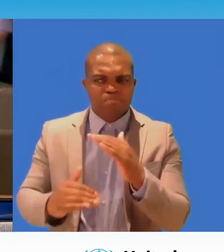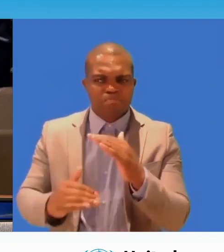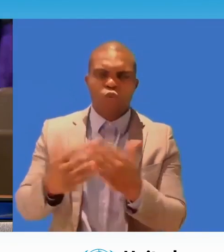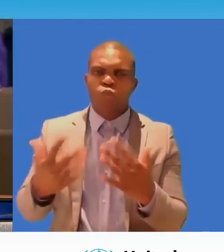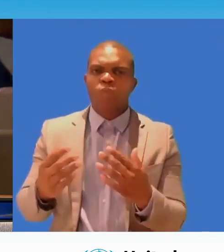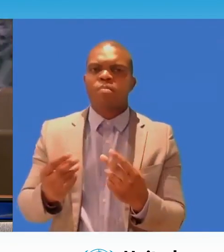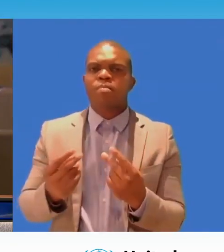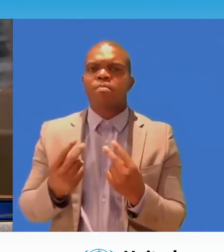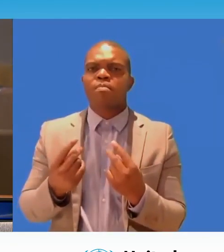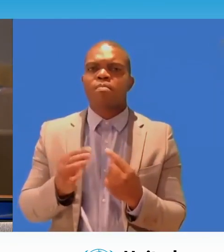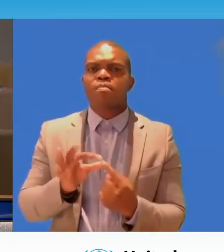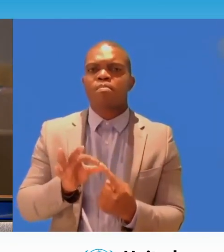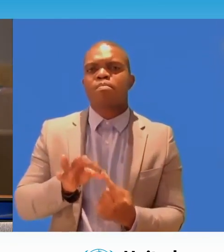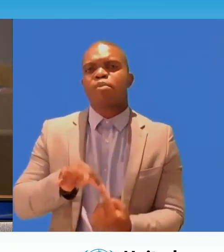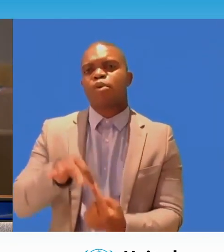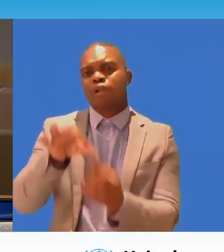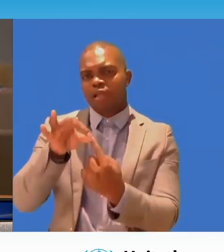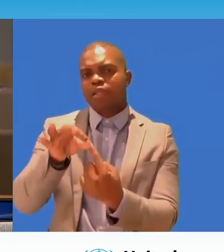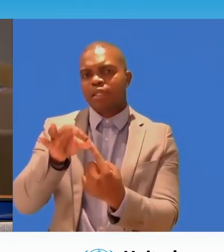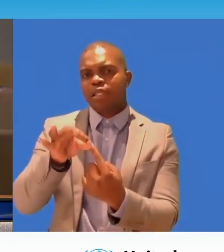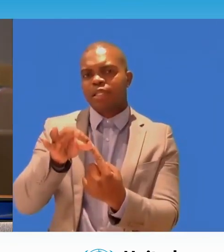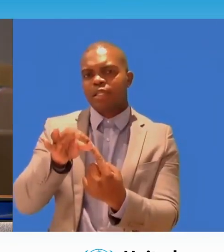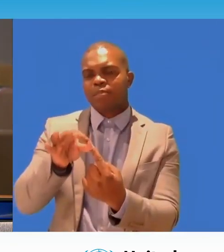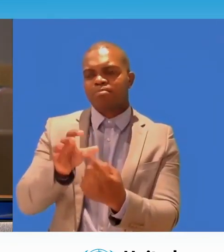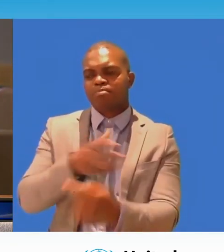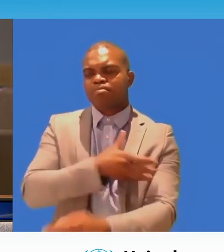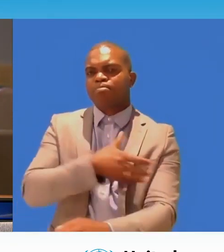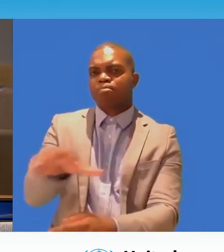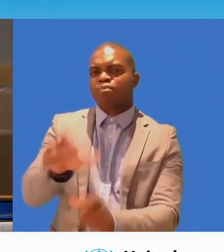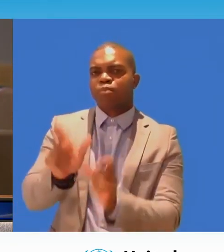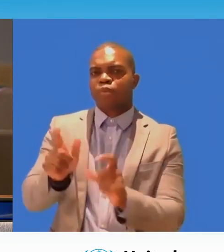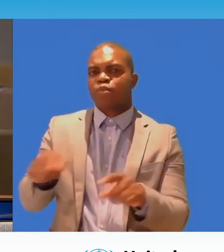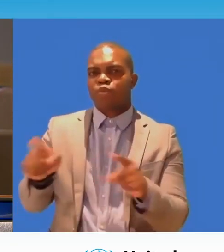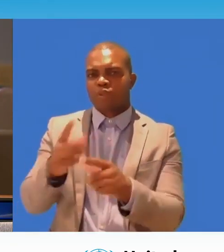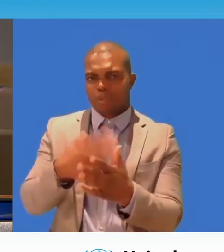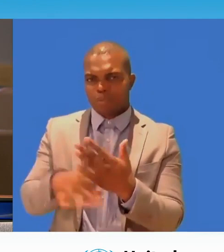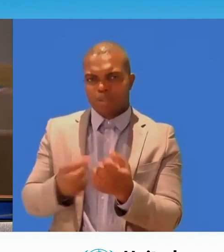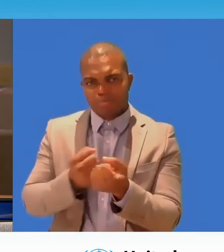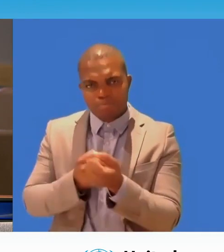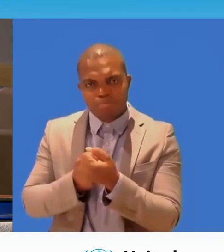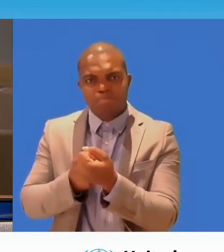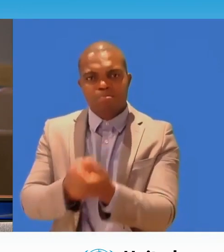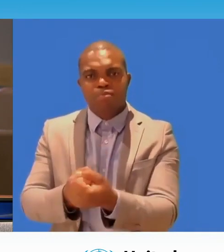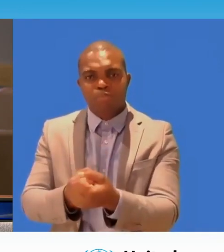of the future this code to action compel government and stakeholders to collaborate